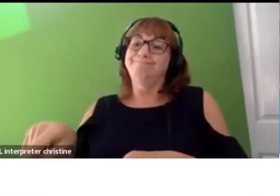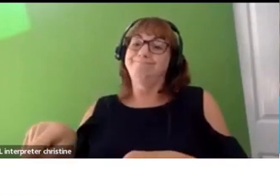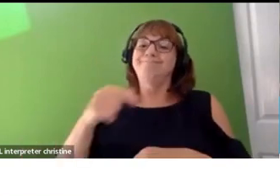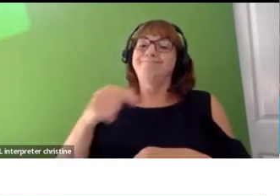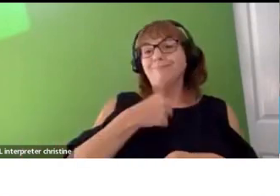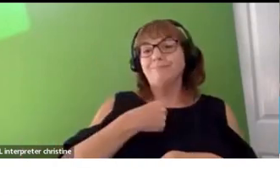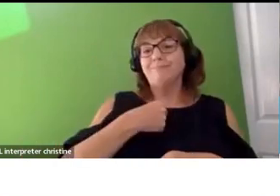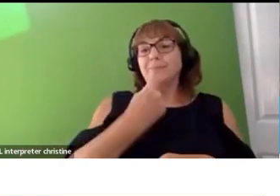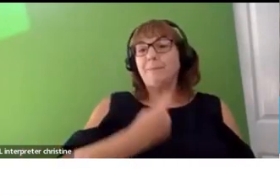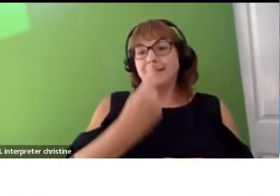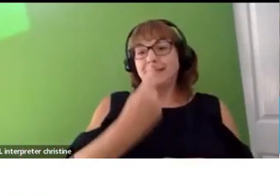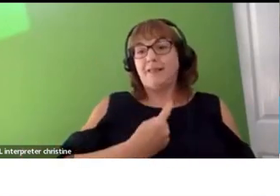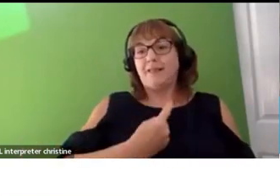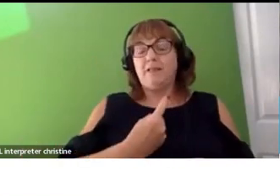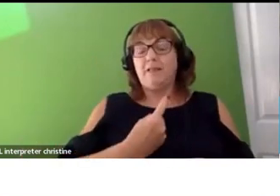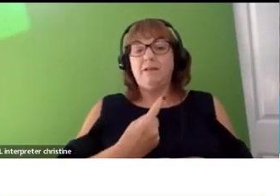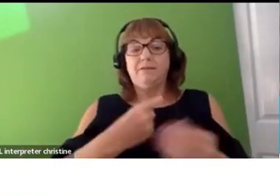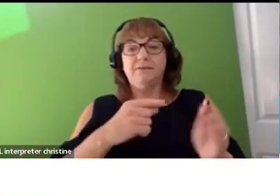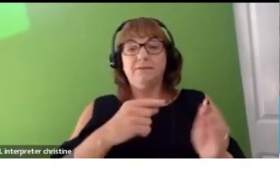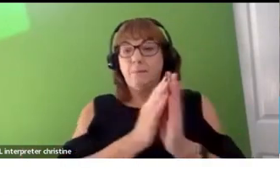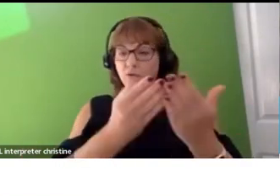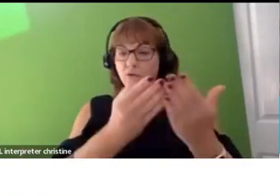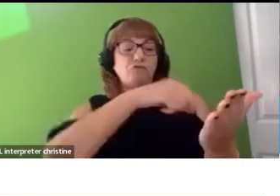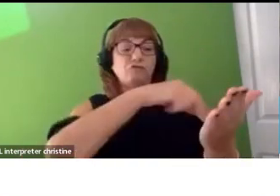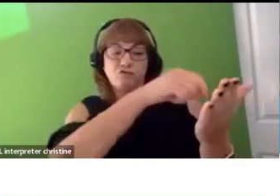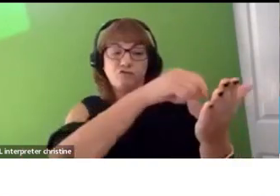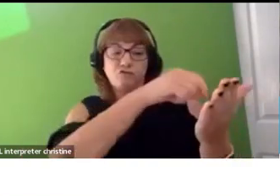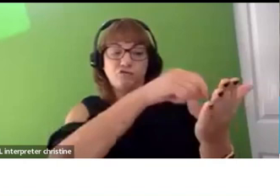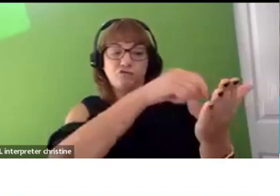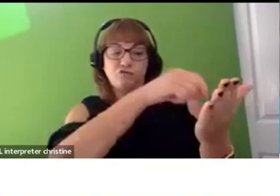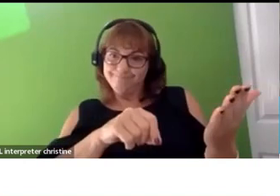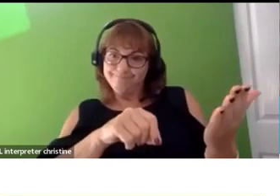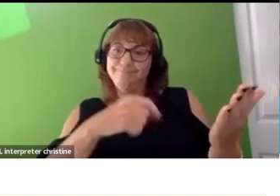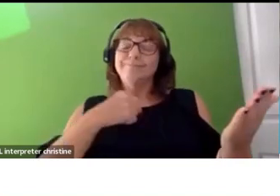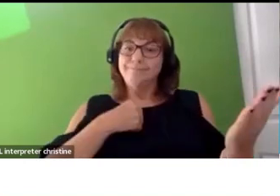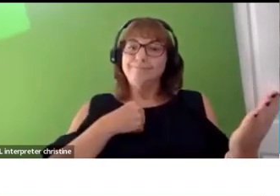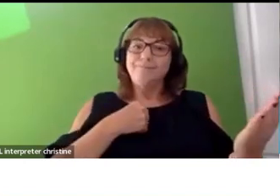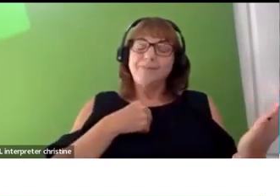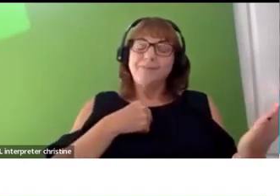about this, but Abby's story is one that helped me think about this that like our relationship